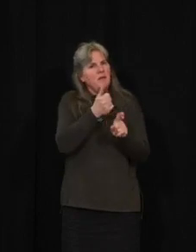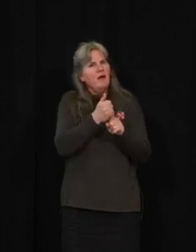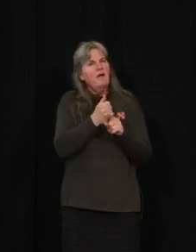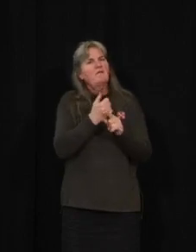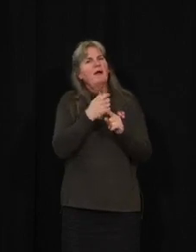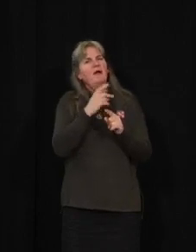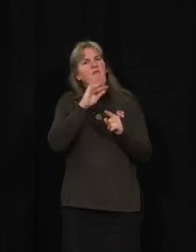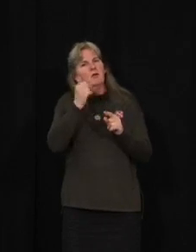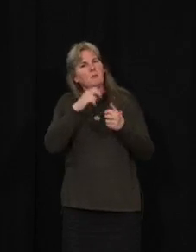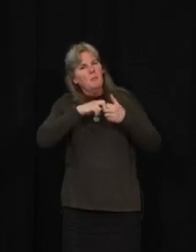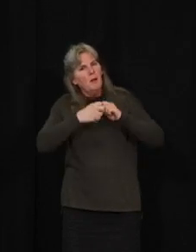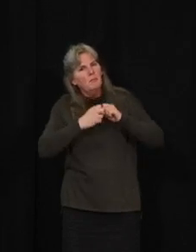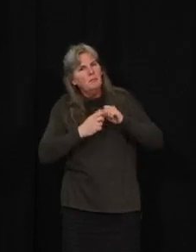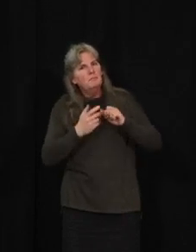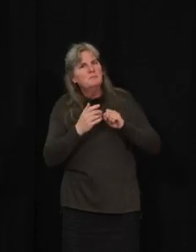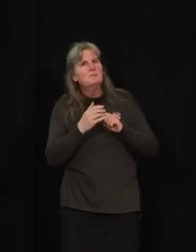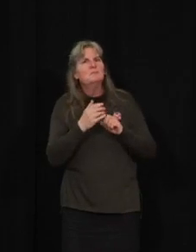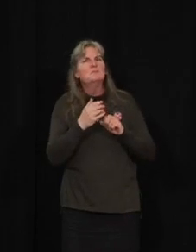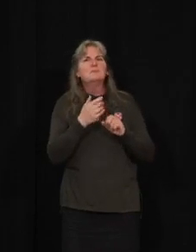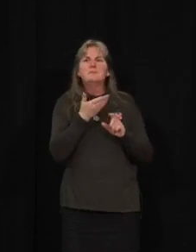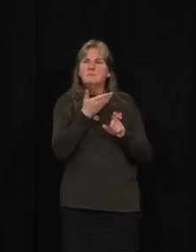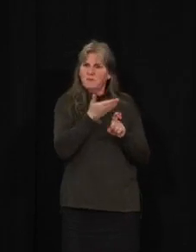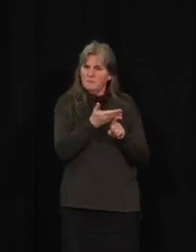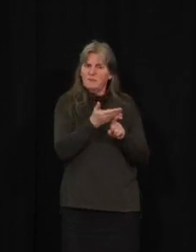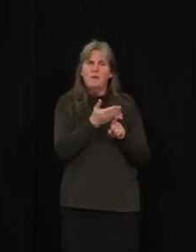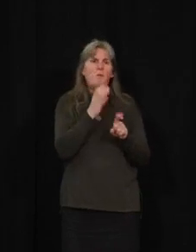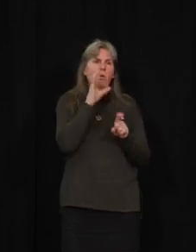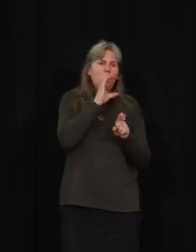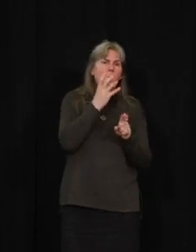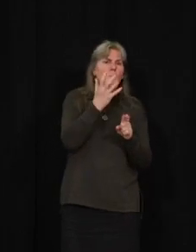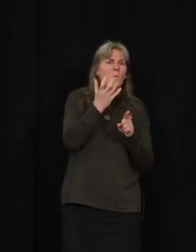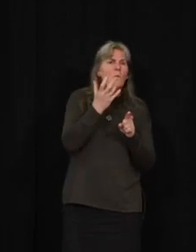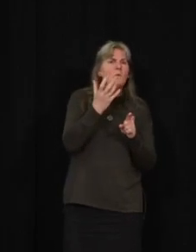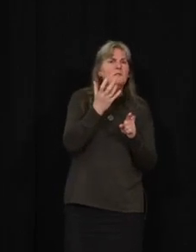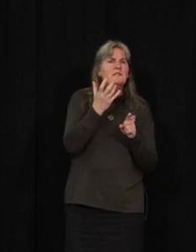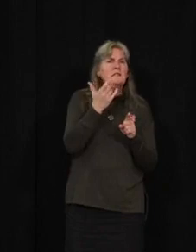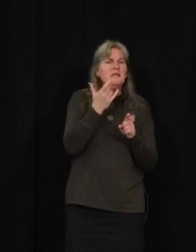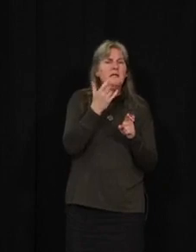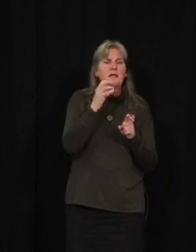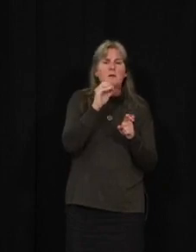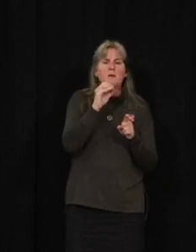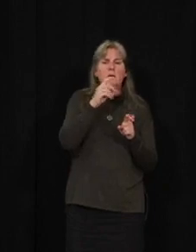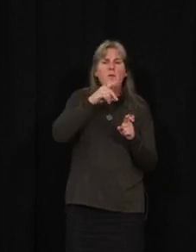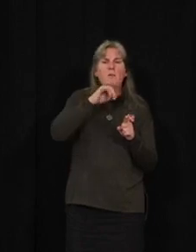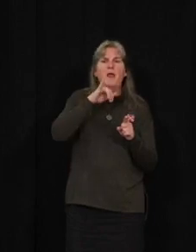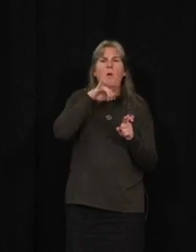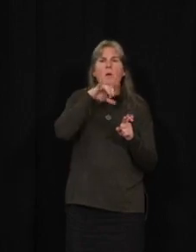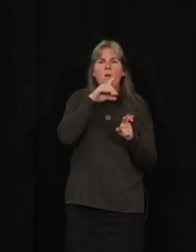individuals who are seeking opioid substance use and therap,